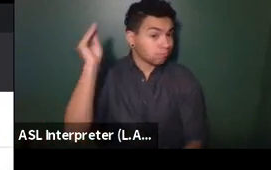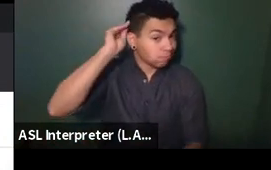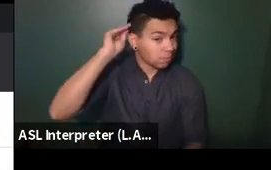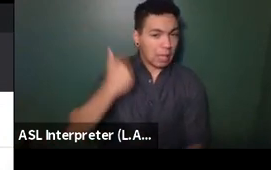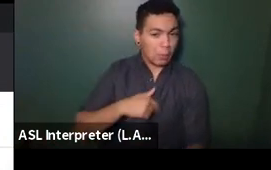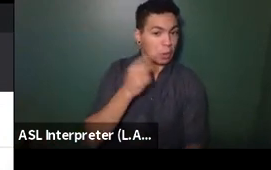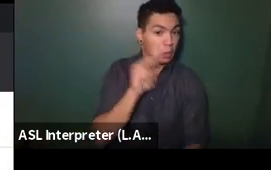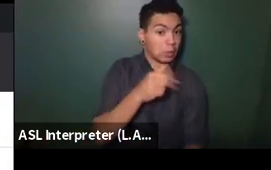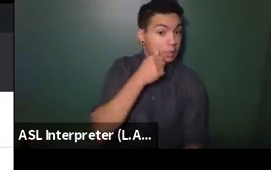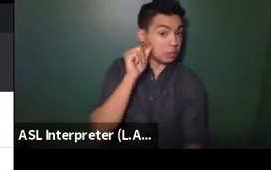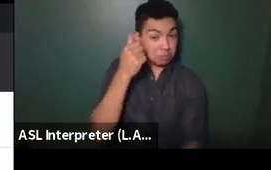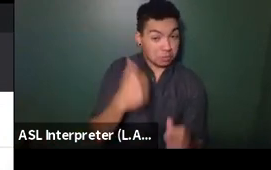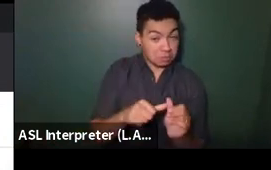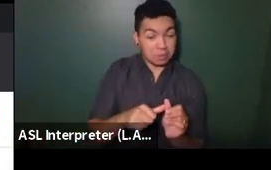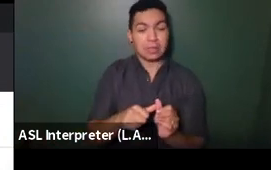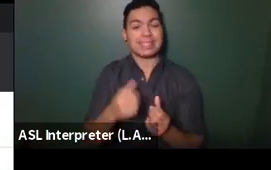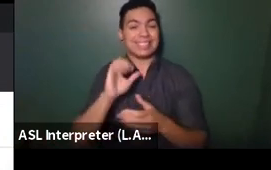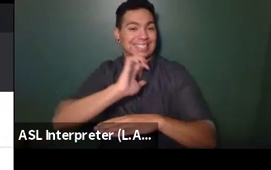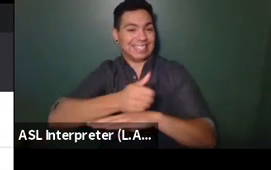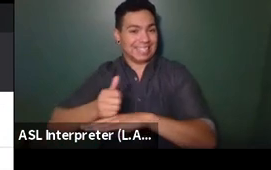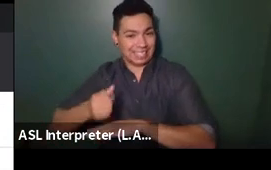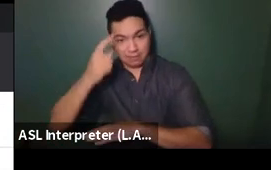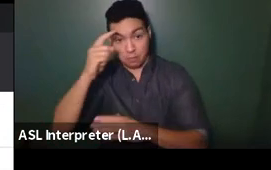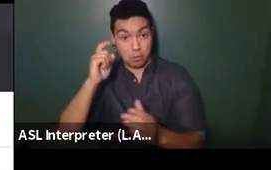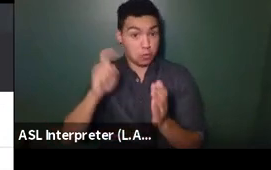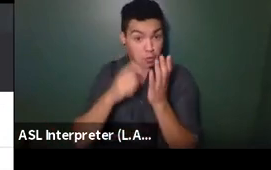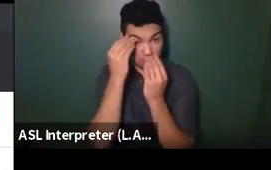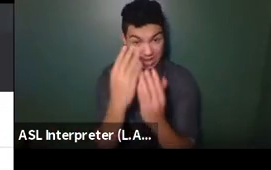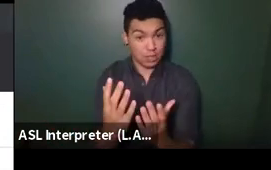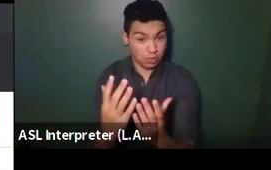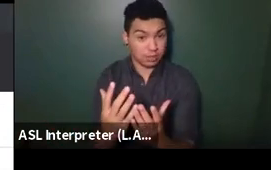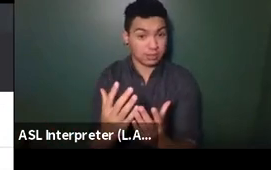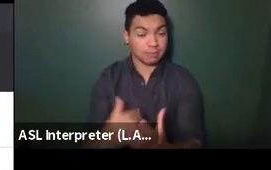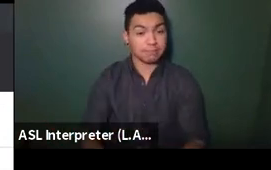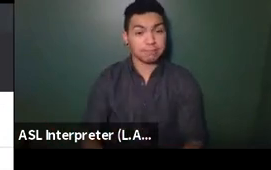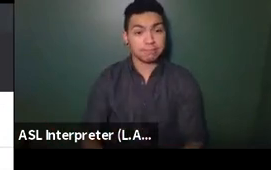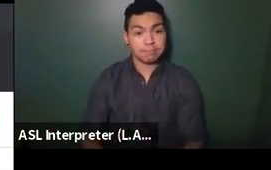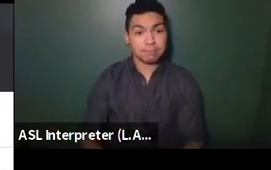Katherine Livick - ESD 112: the settings for notifications. Our students have those as well. So